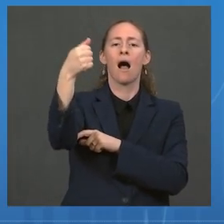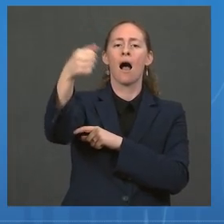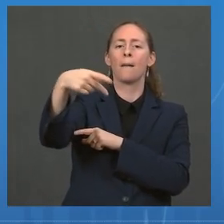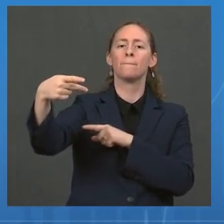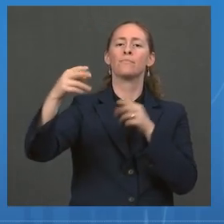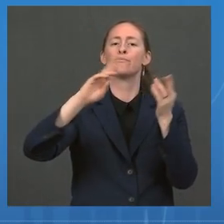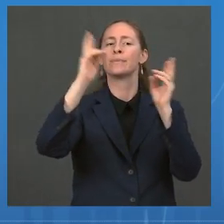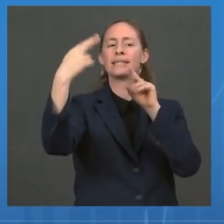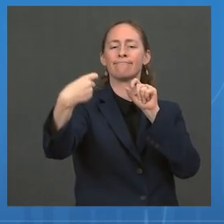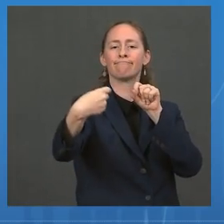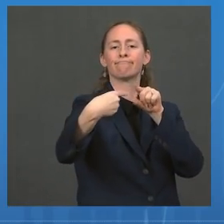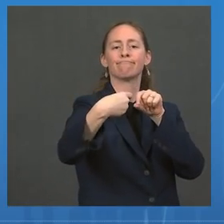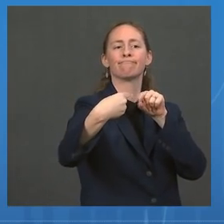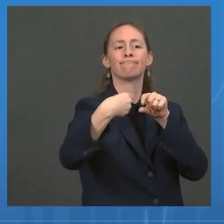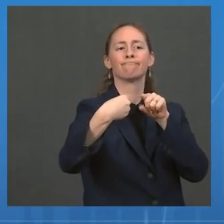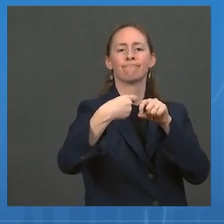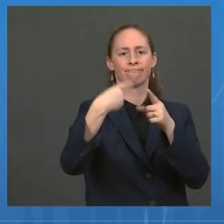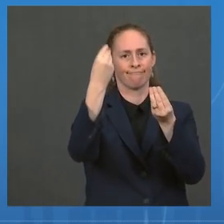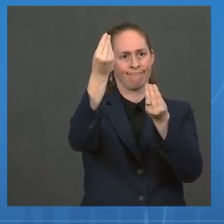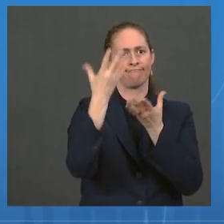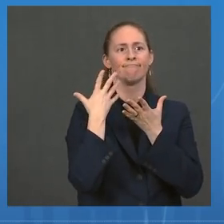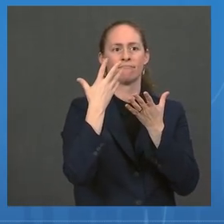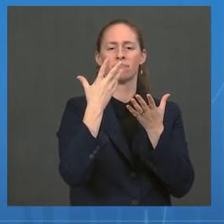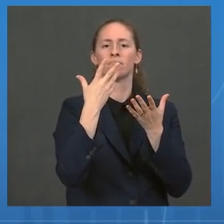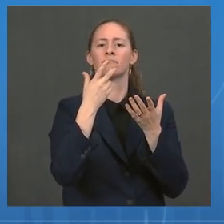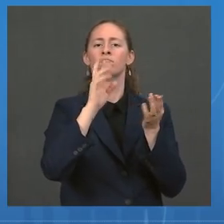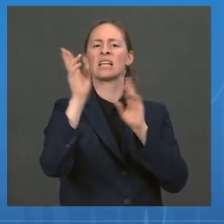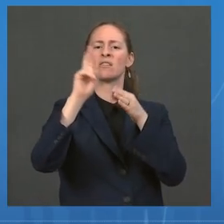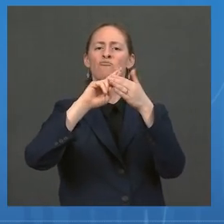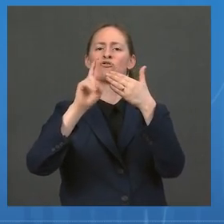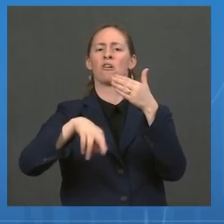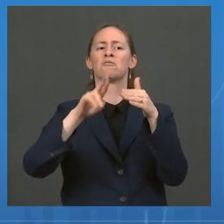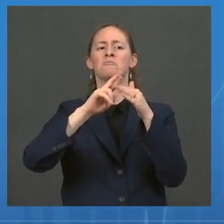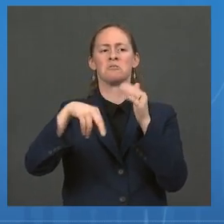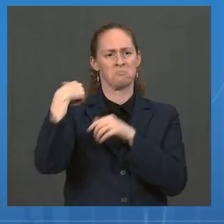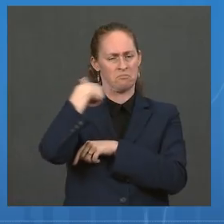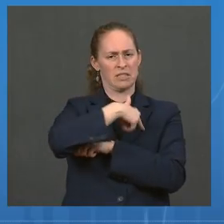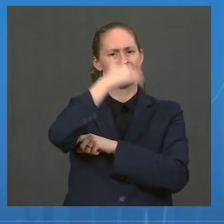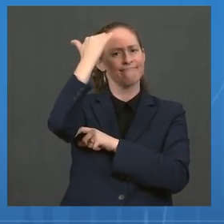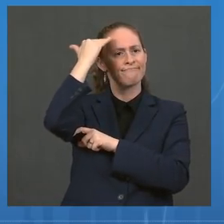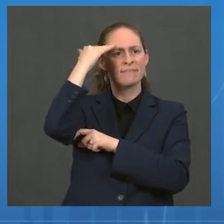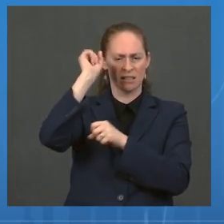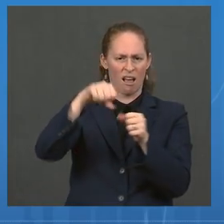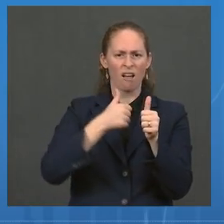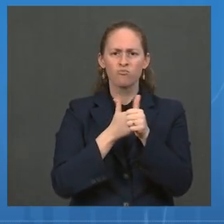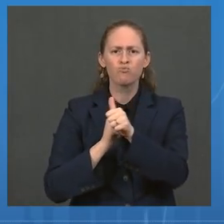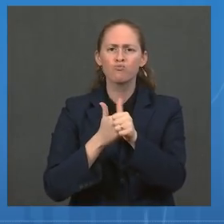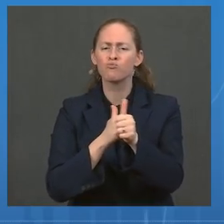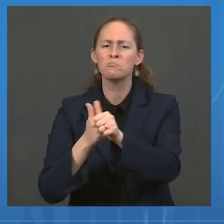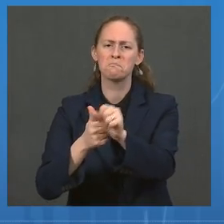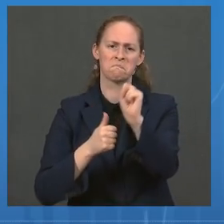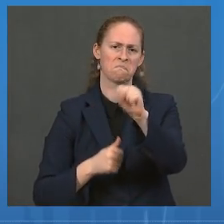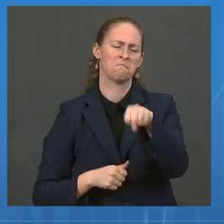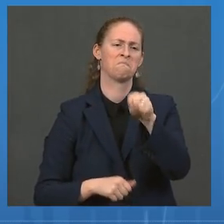will confirm by PCR positivity, so we continue to track those cases. And in some cases, we are relying on people to report their positivity.